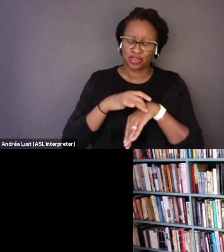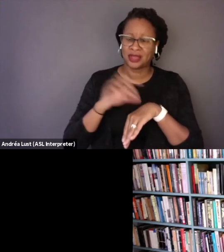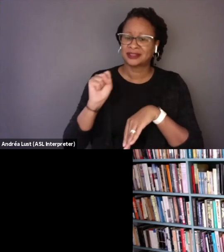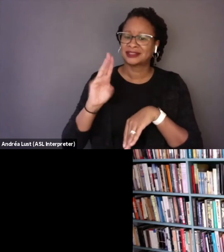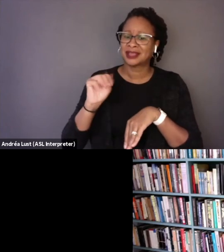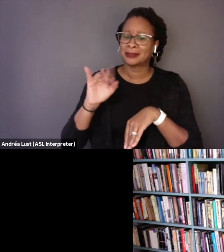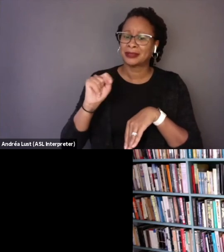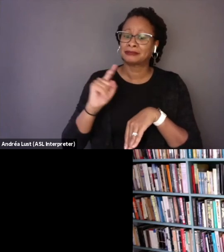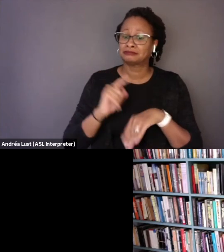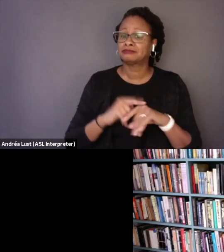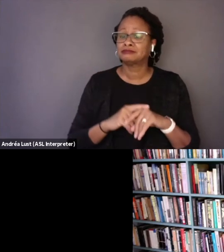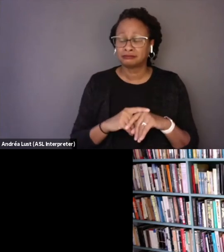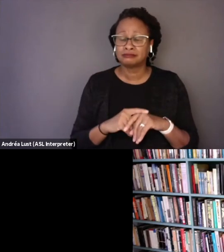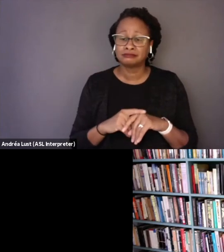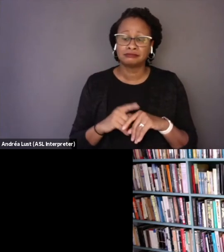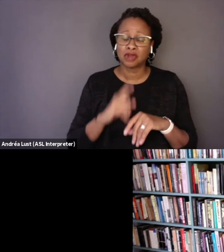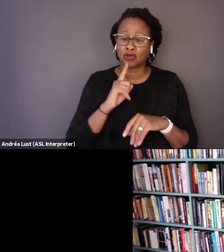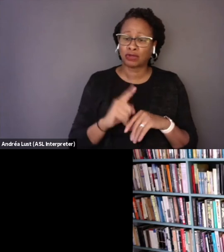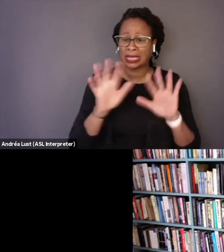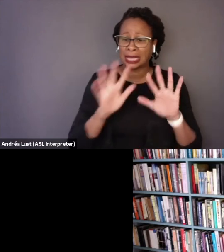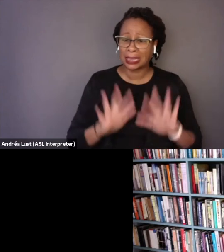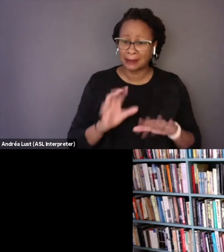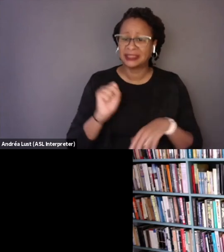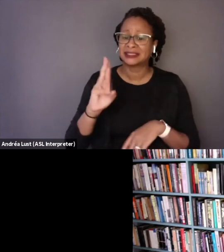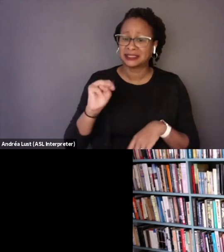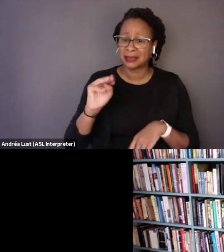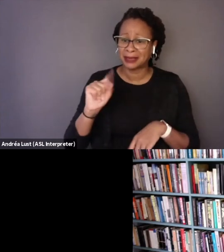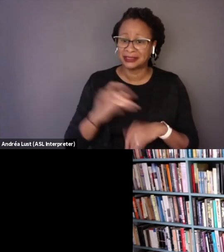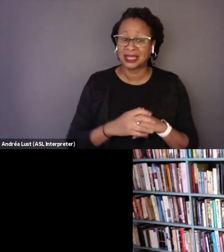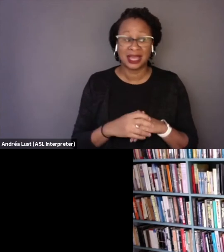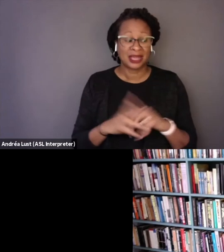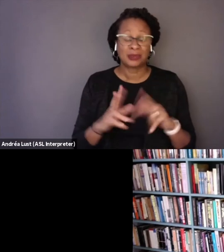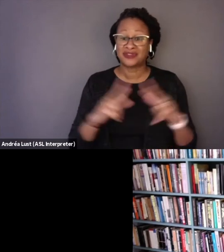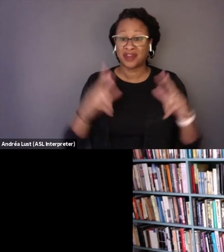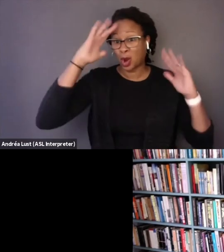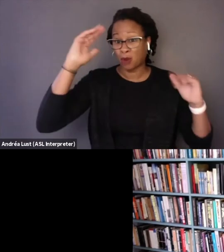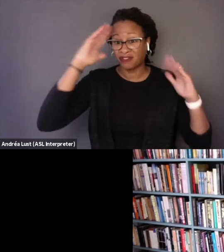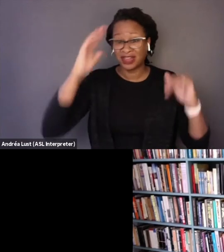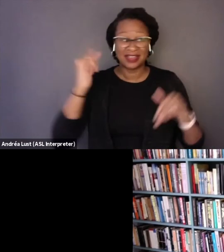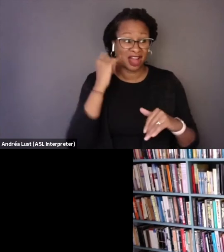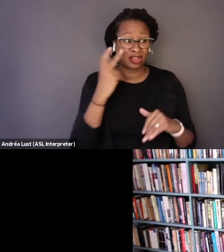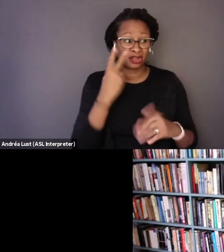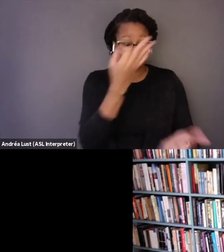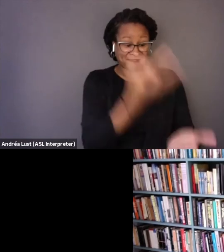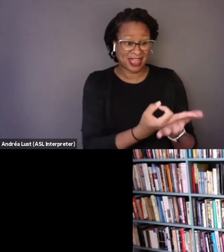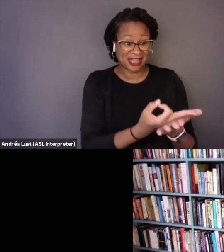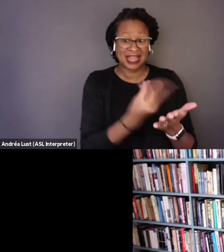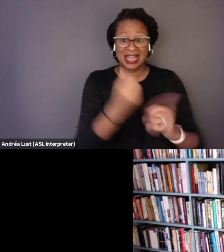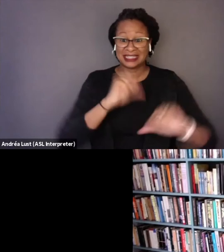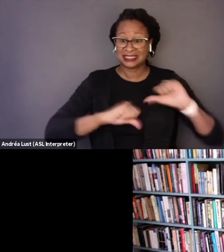he was hopeful and he said "If I look at the facts and I look at the science, there's every reason to be pessimistic